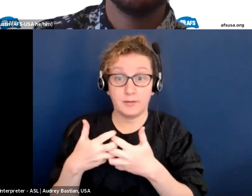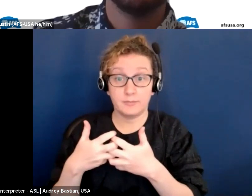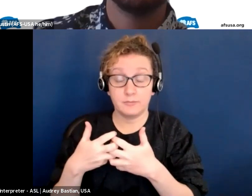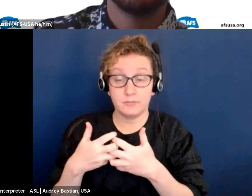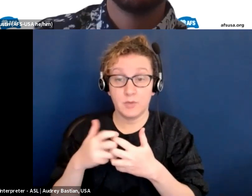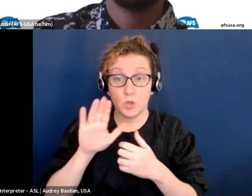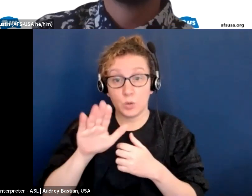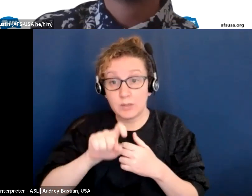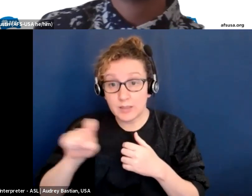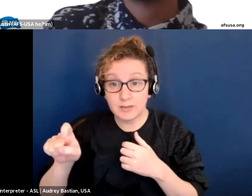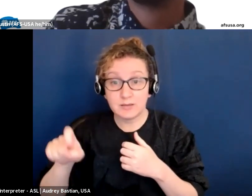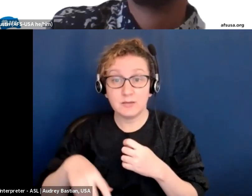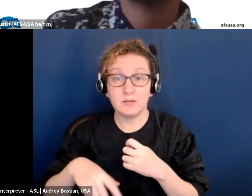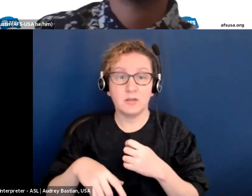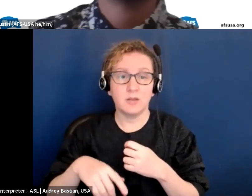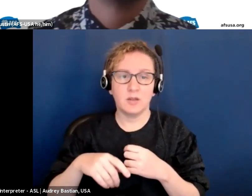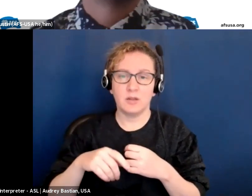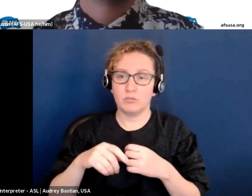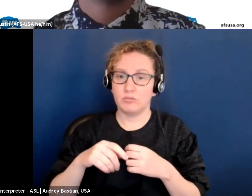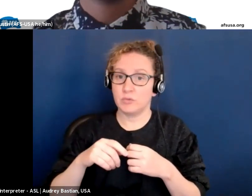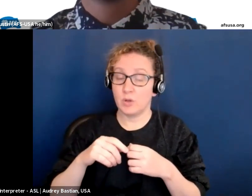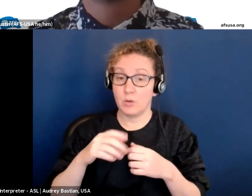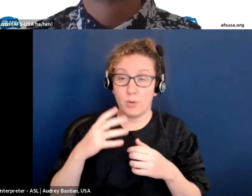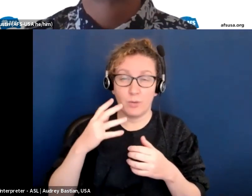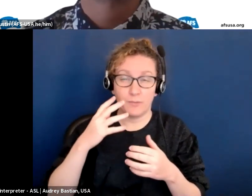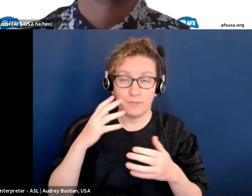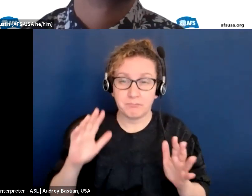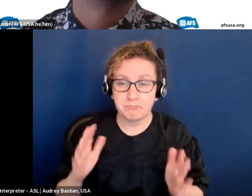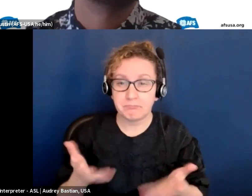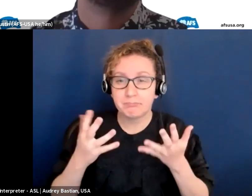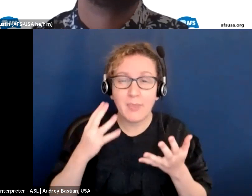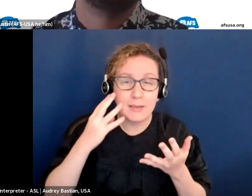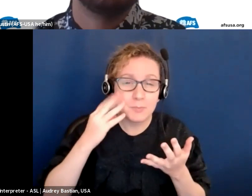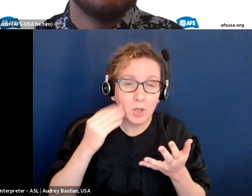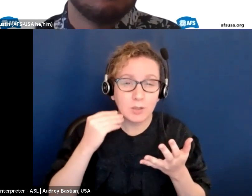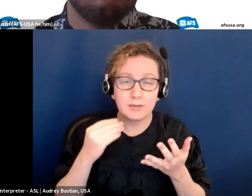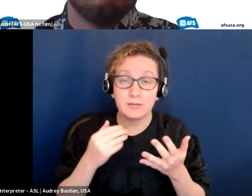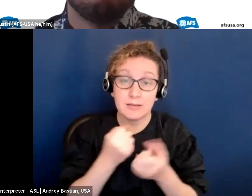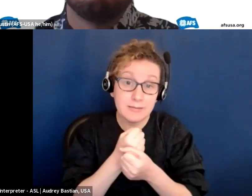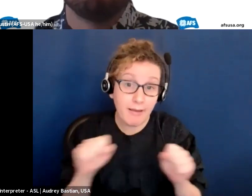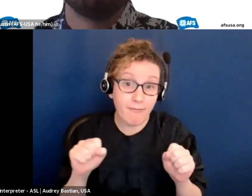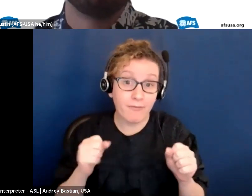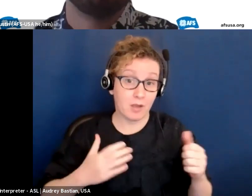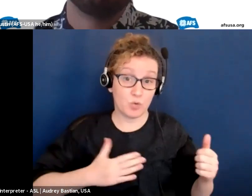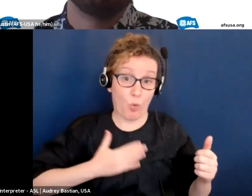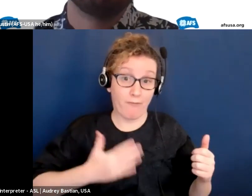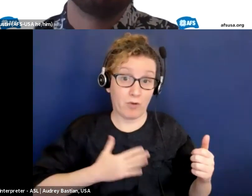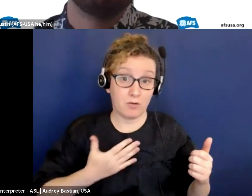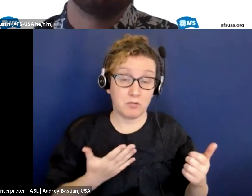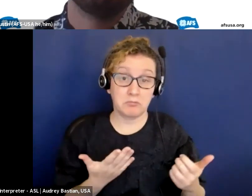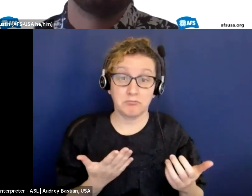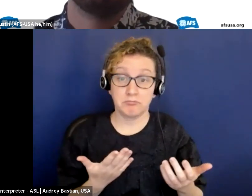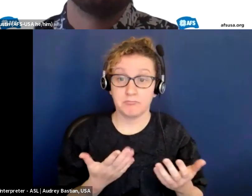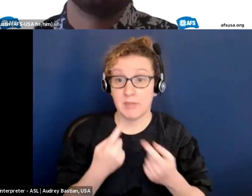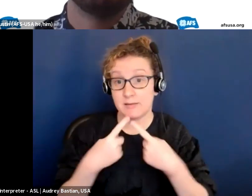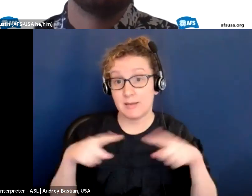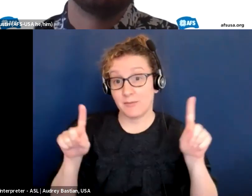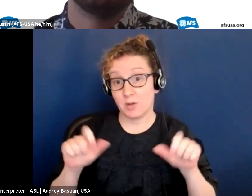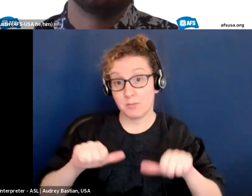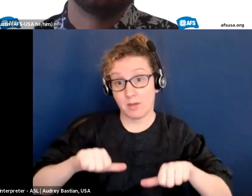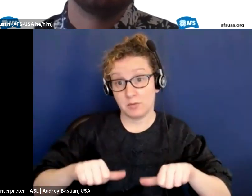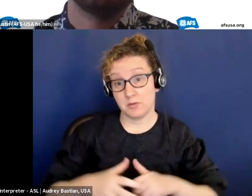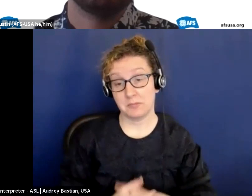your needs and make the experience as safe and joyful and successful as possible.